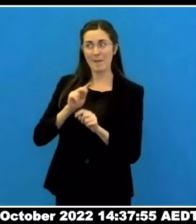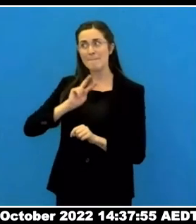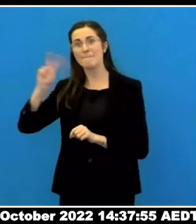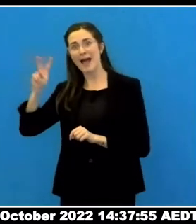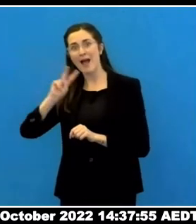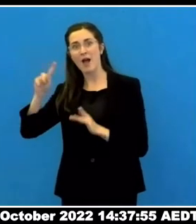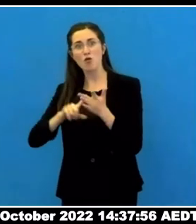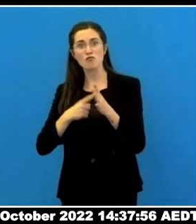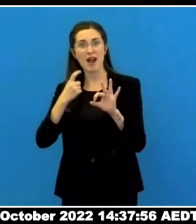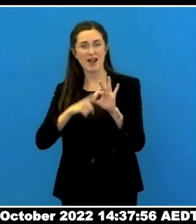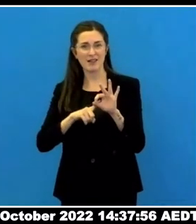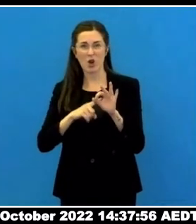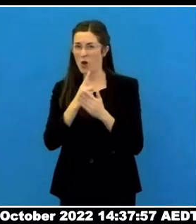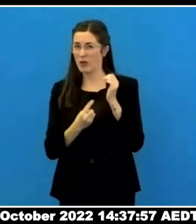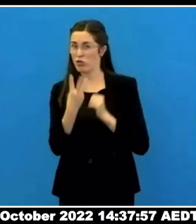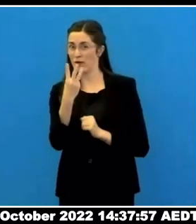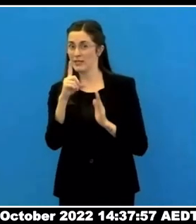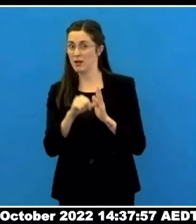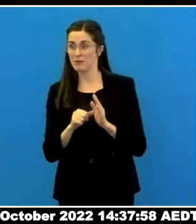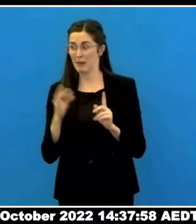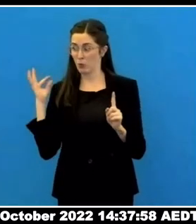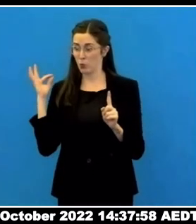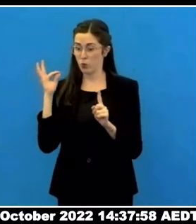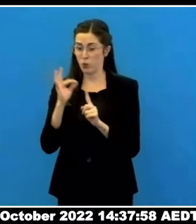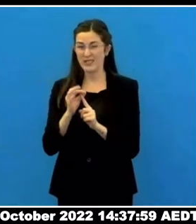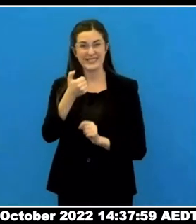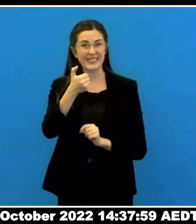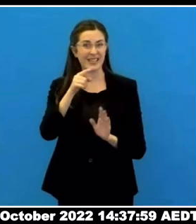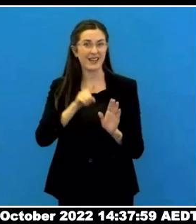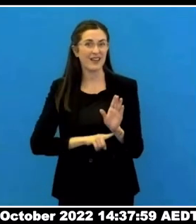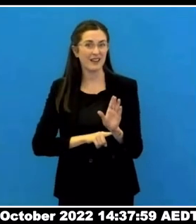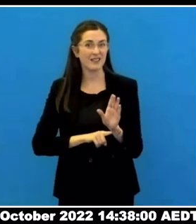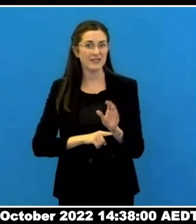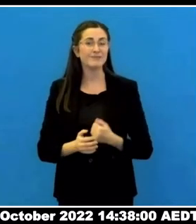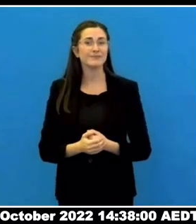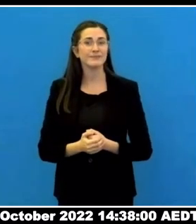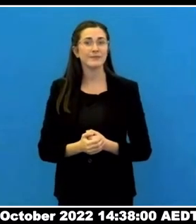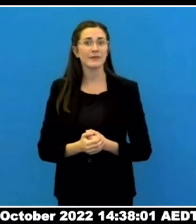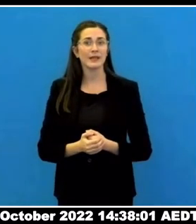However, it has been six years since my last trip. When I went back, my husband cared